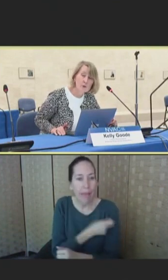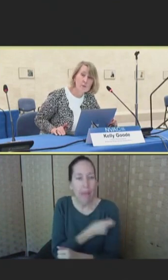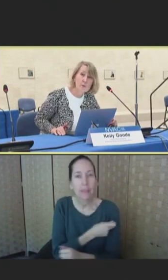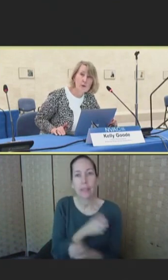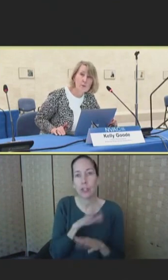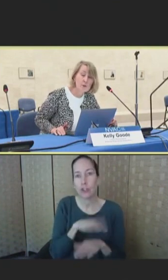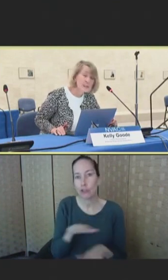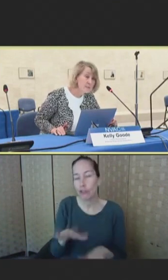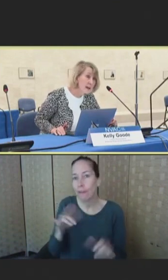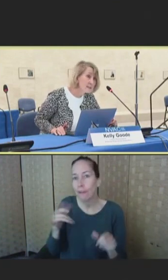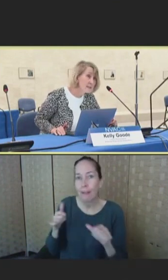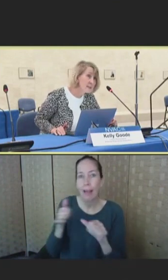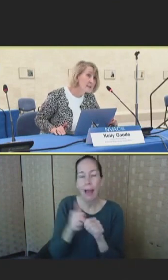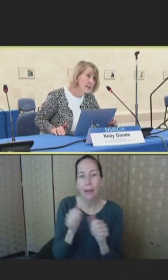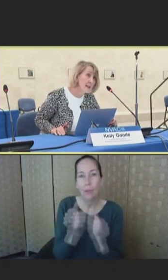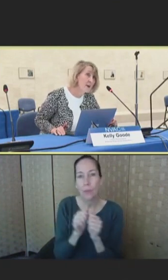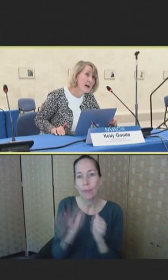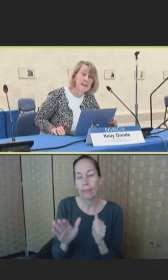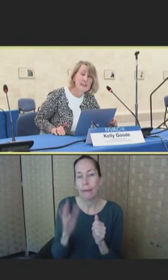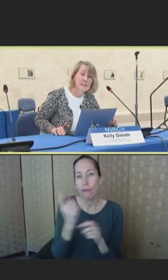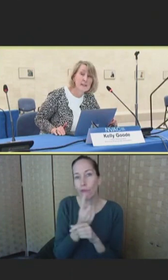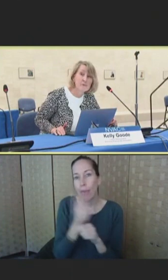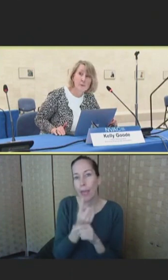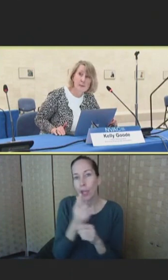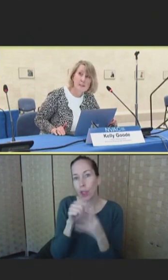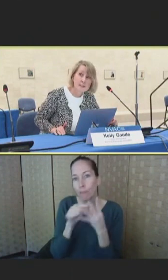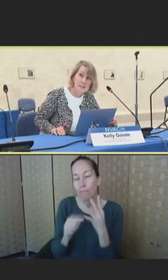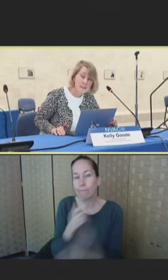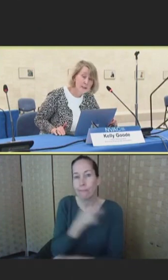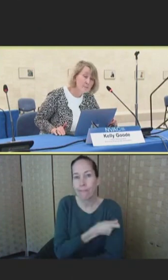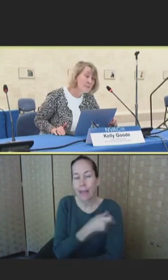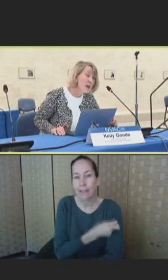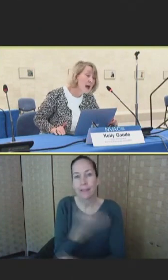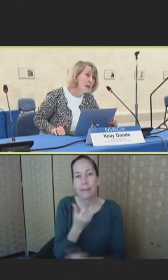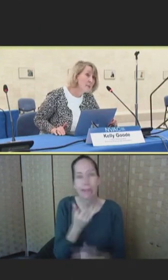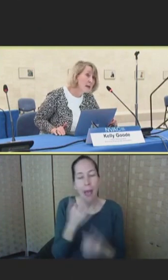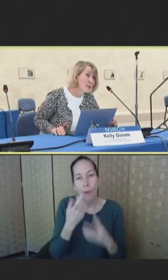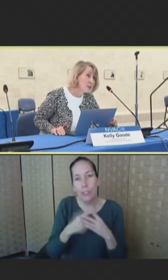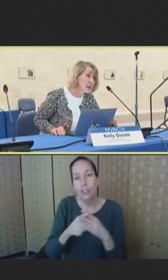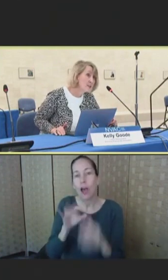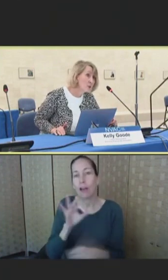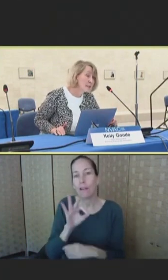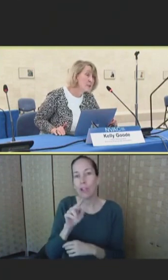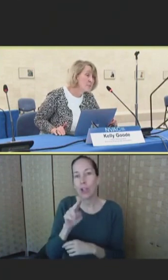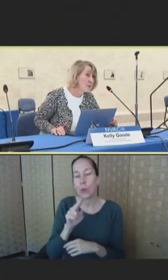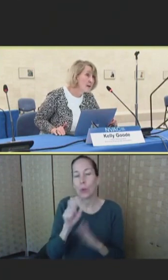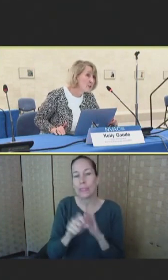with their routine vaccines, and now heading into influenza season. APHA still leads the profession